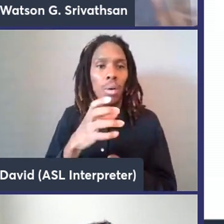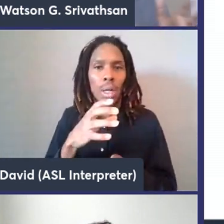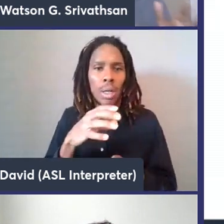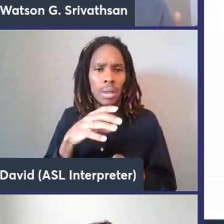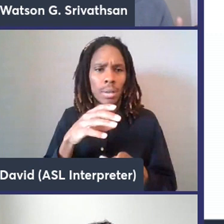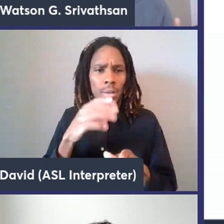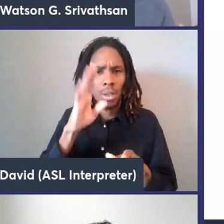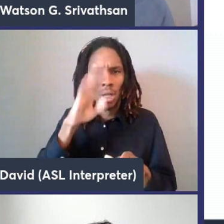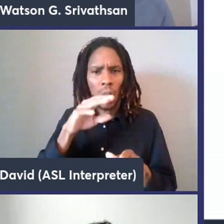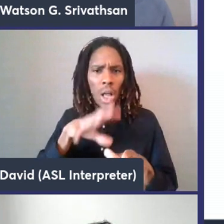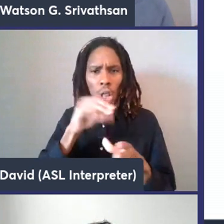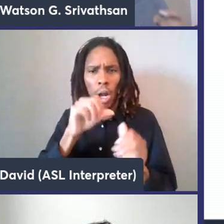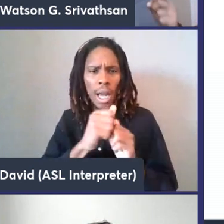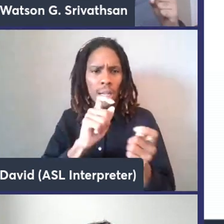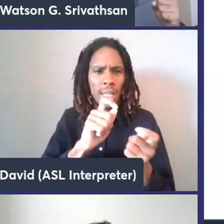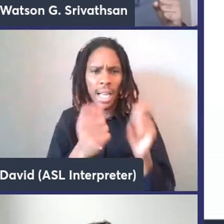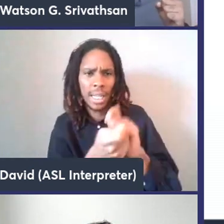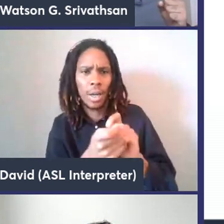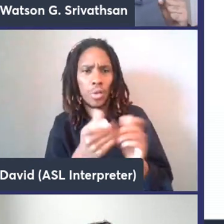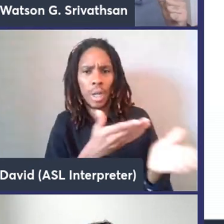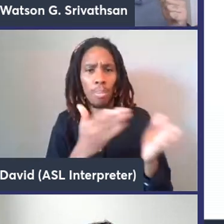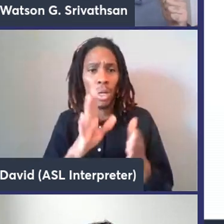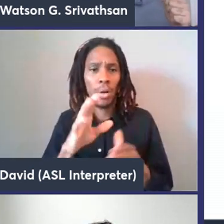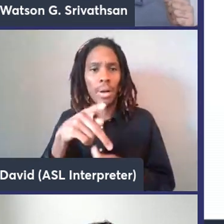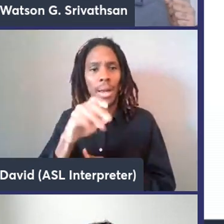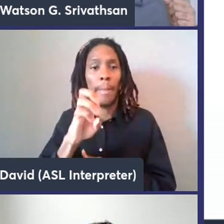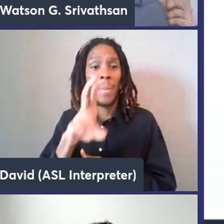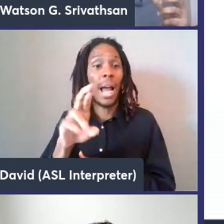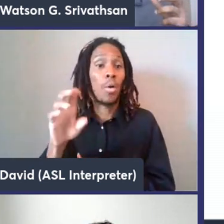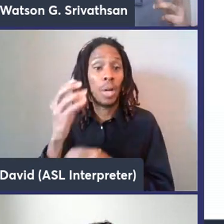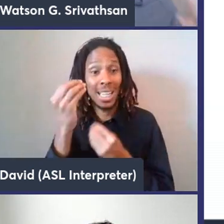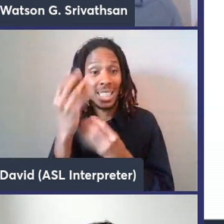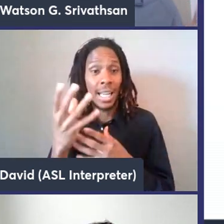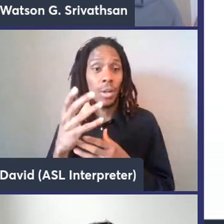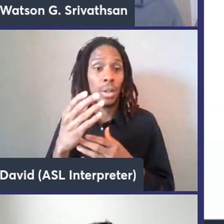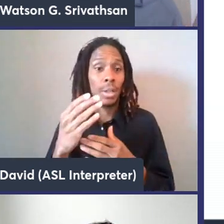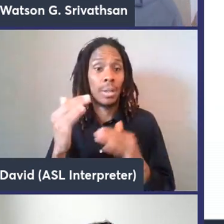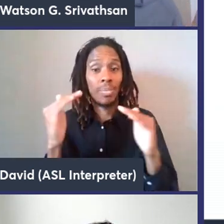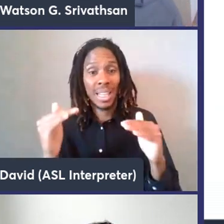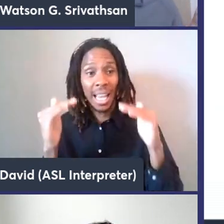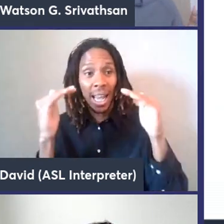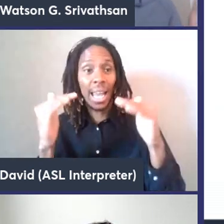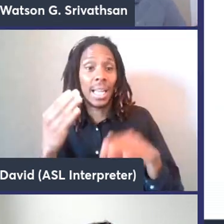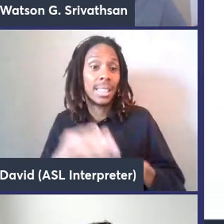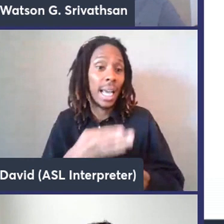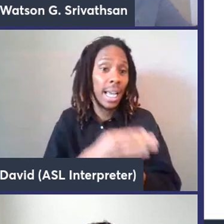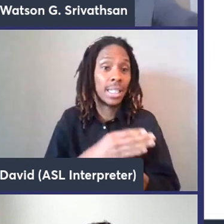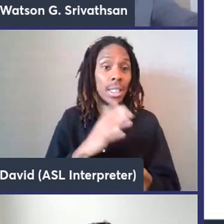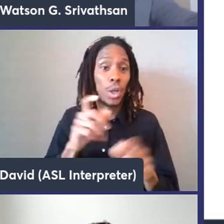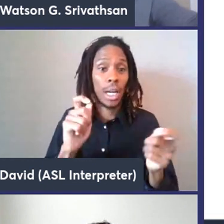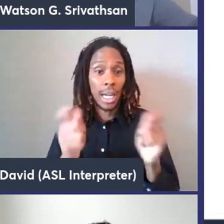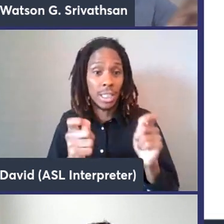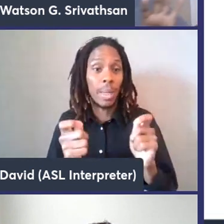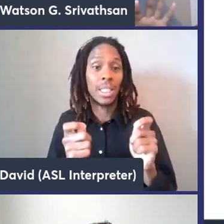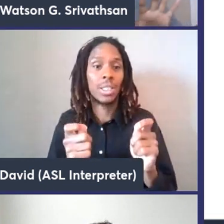you can bring in your parallel data to enhance or customize your existing translation. As I said, I'm not building any models.